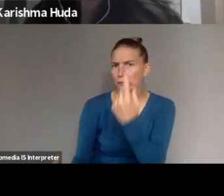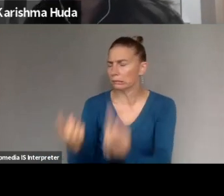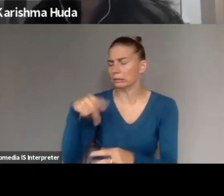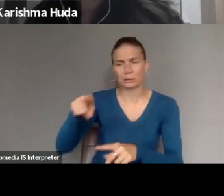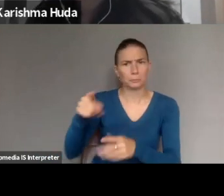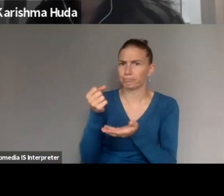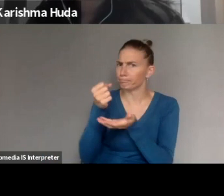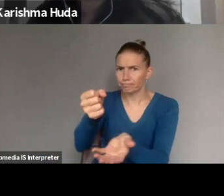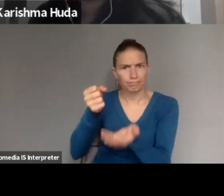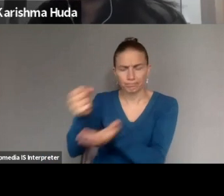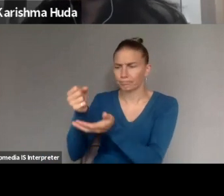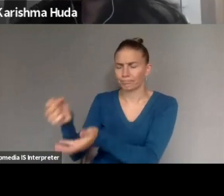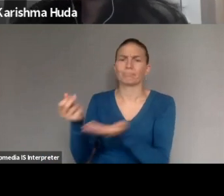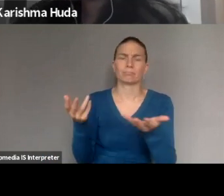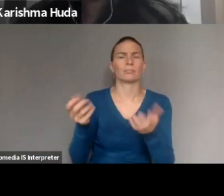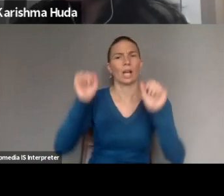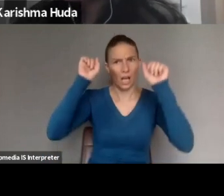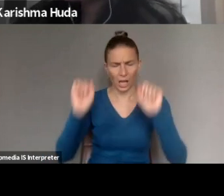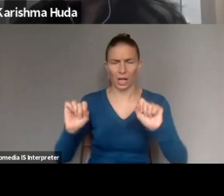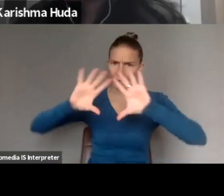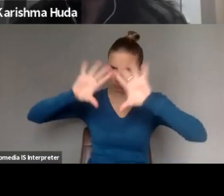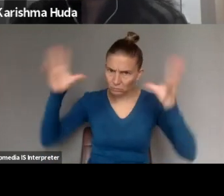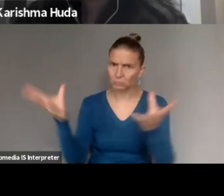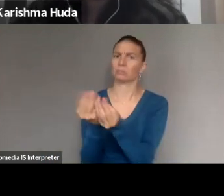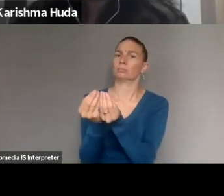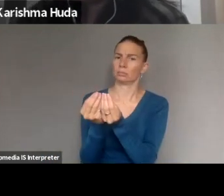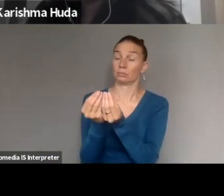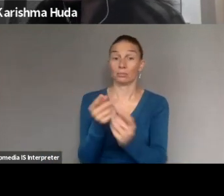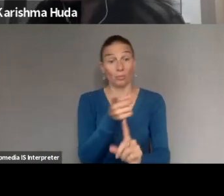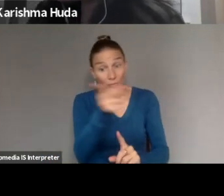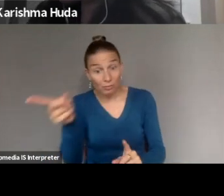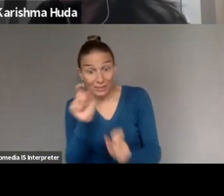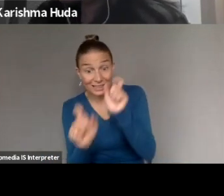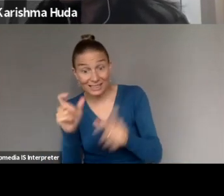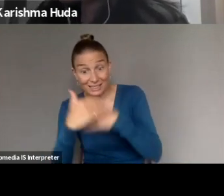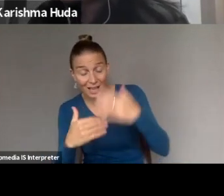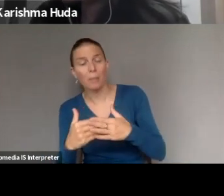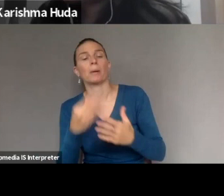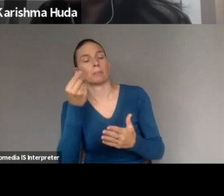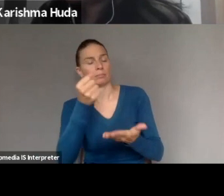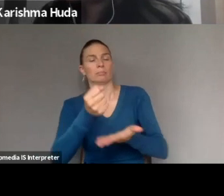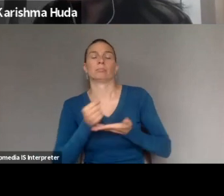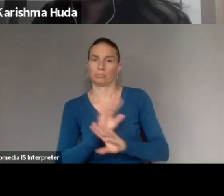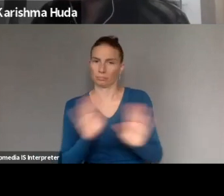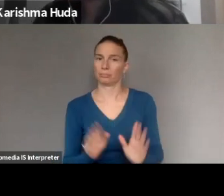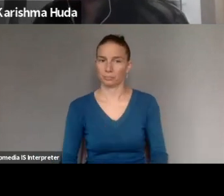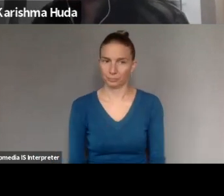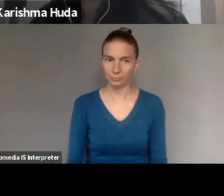to everyone that’s entitled to one. The second is, I think, moving away solely